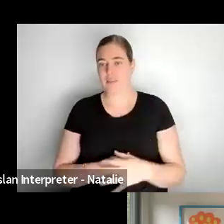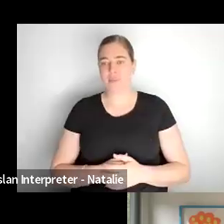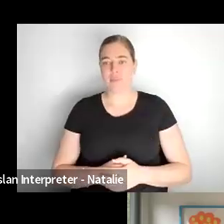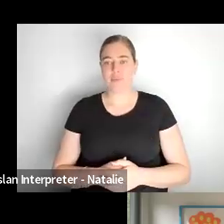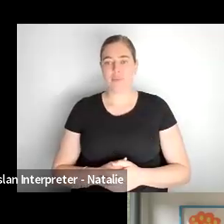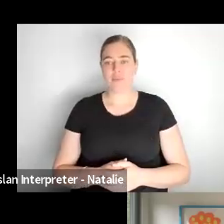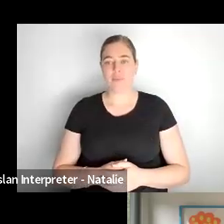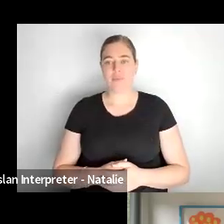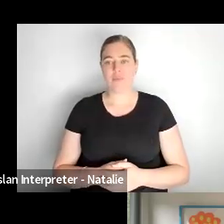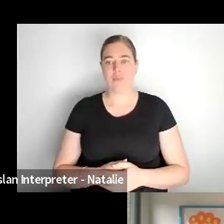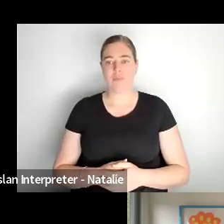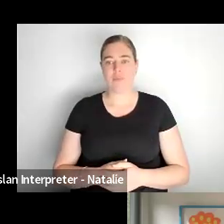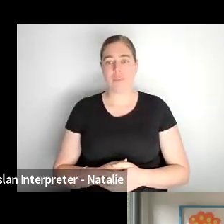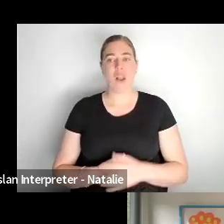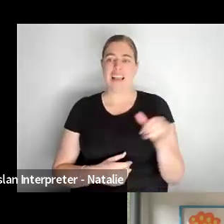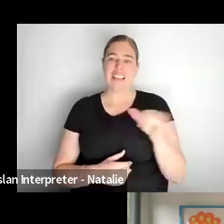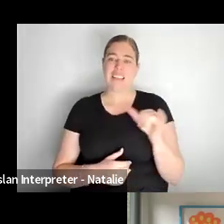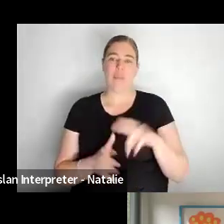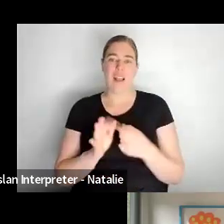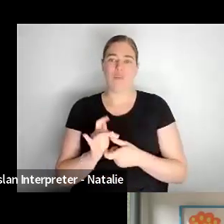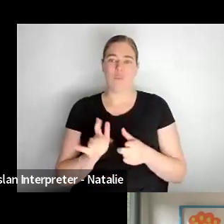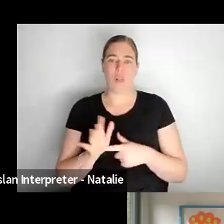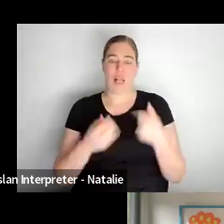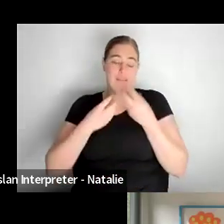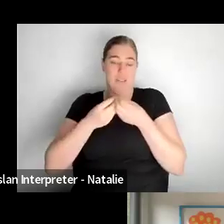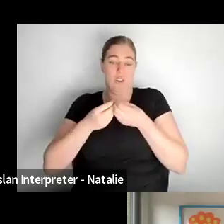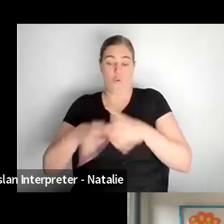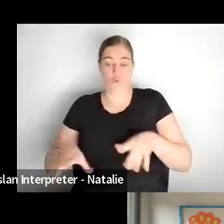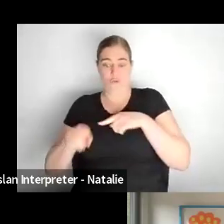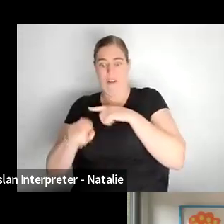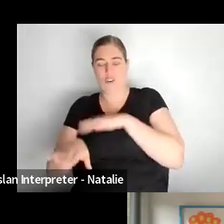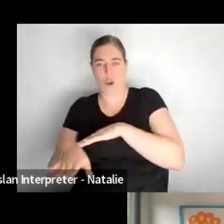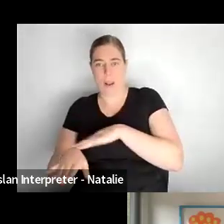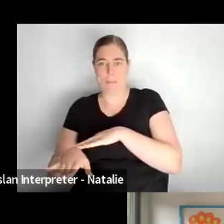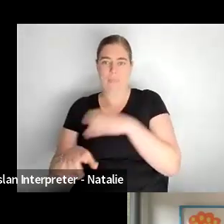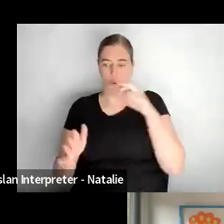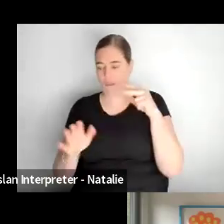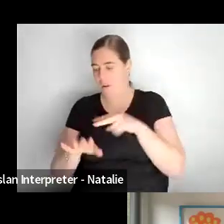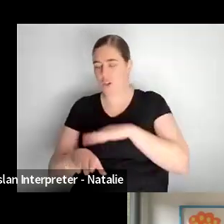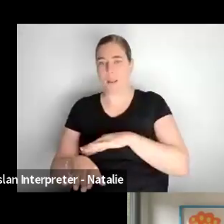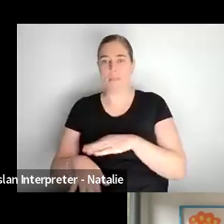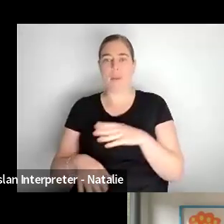Much like April, I think I lose track of time easily so I as a coping mechanism.